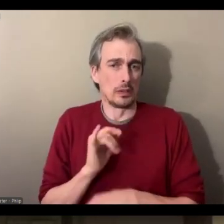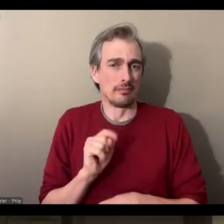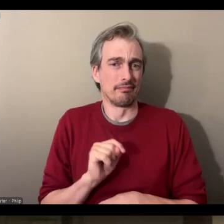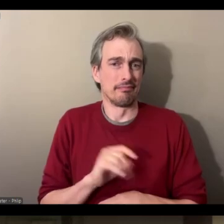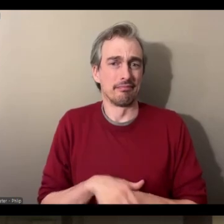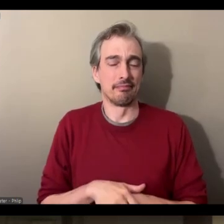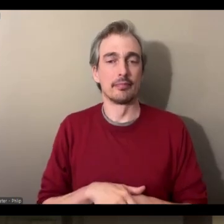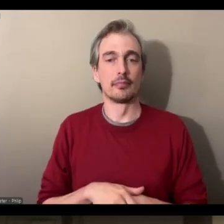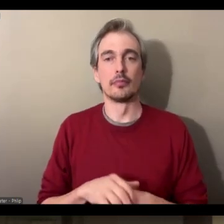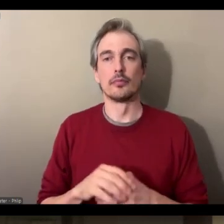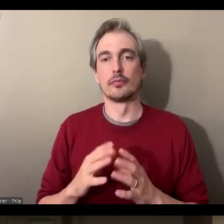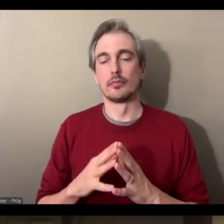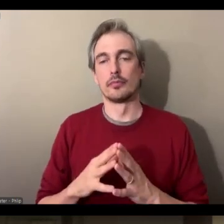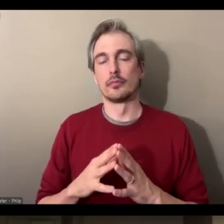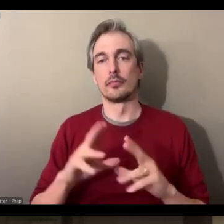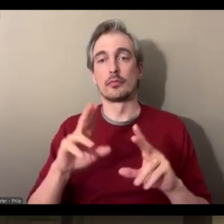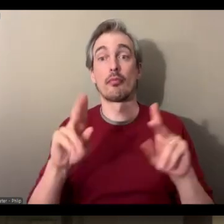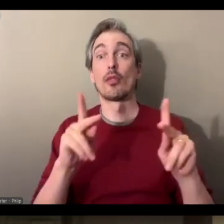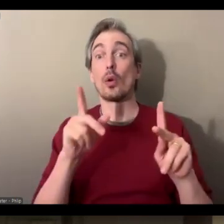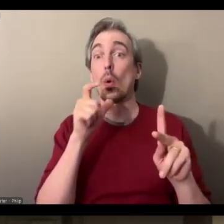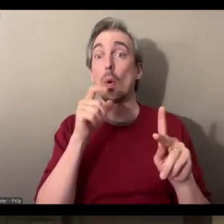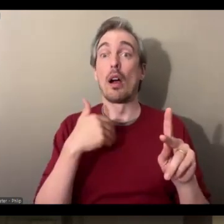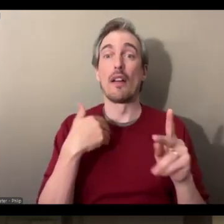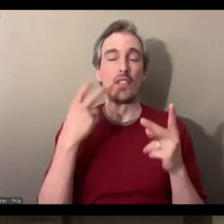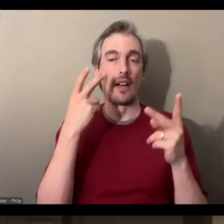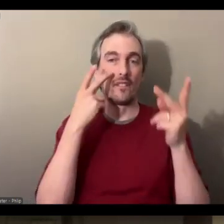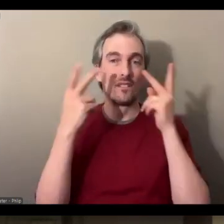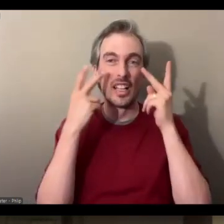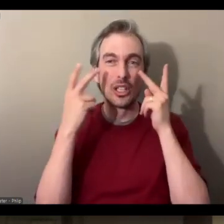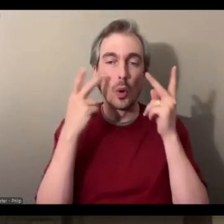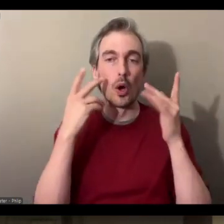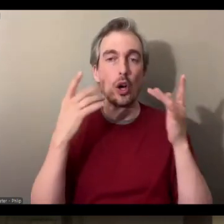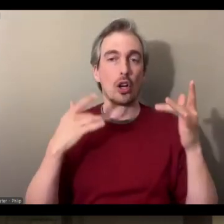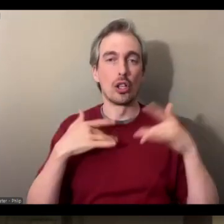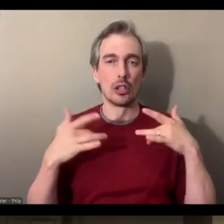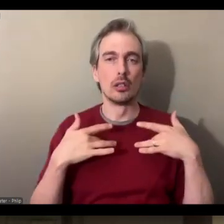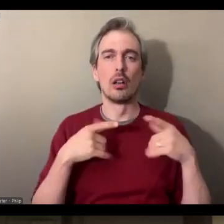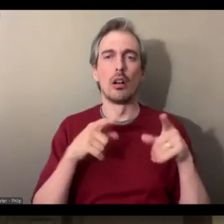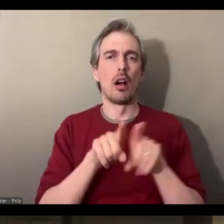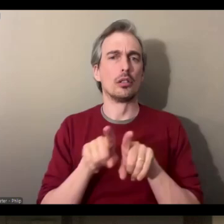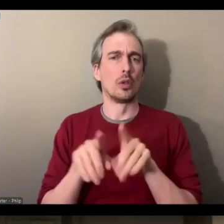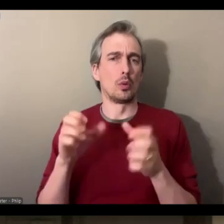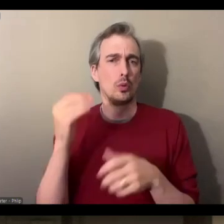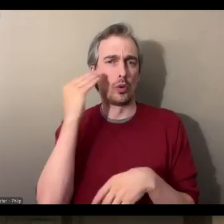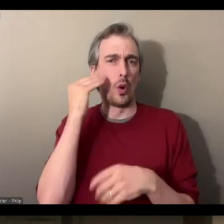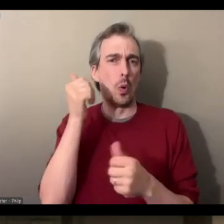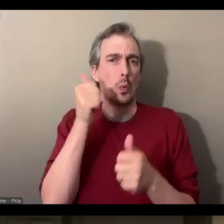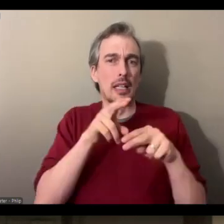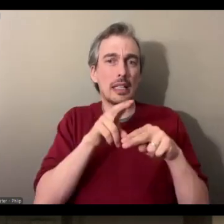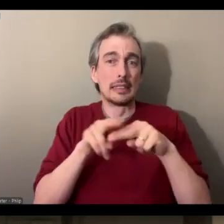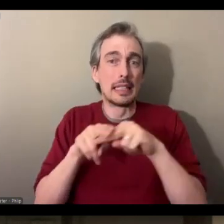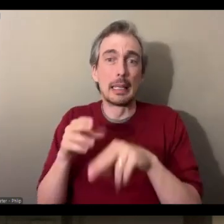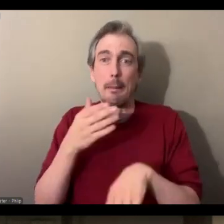seats were best to see captioning in. So... If you're gonna offer a captioned performance,